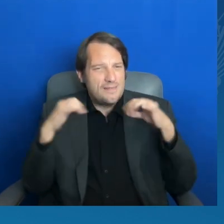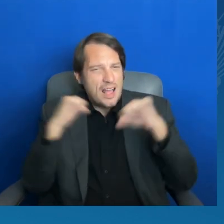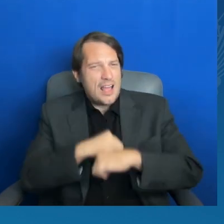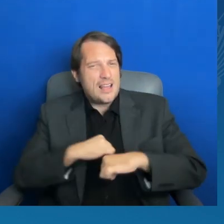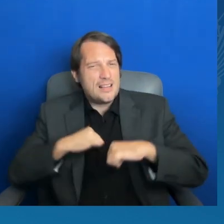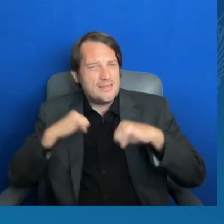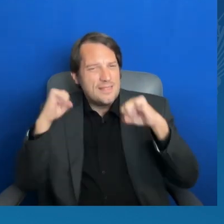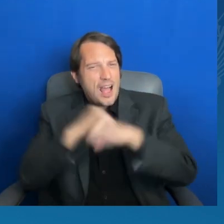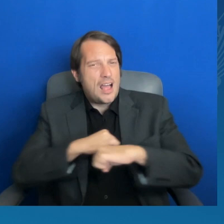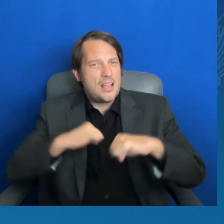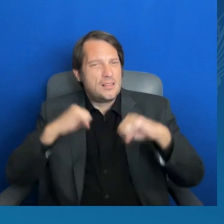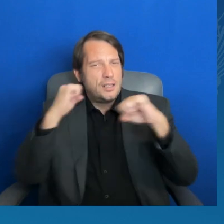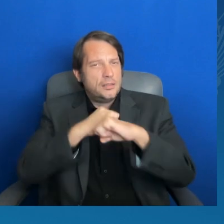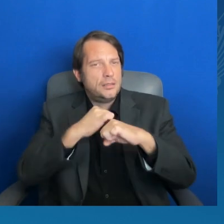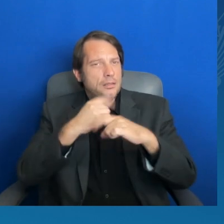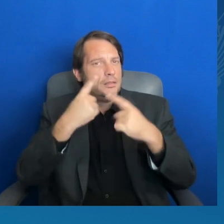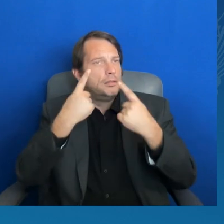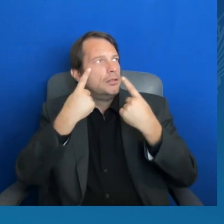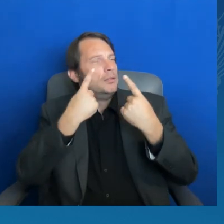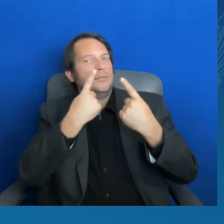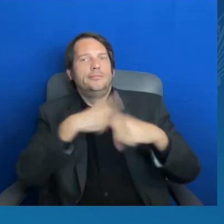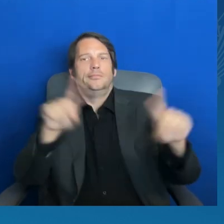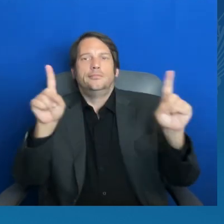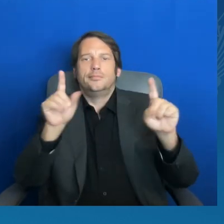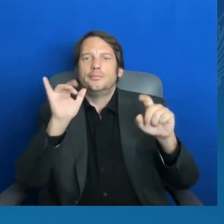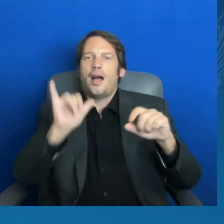principles of freedom and equality,